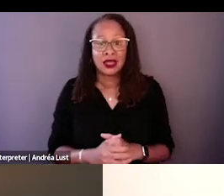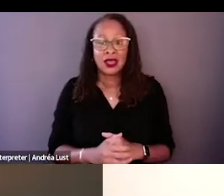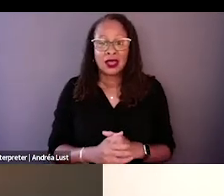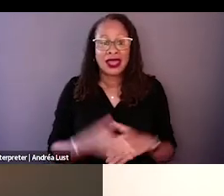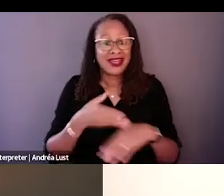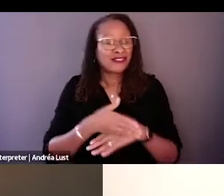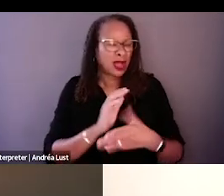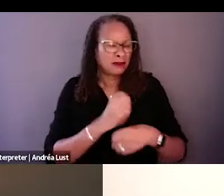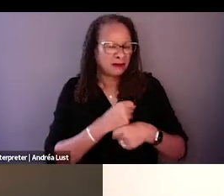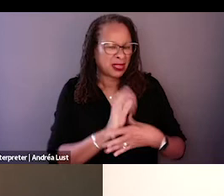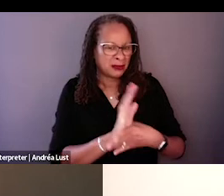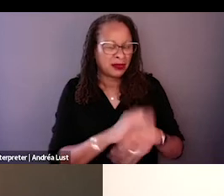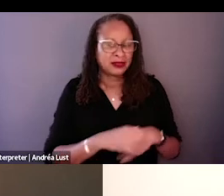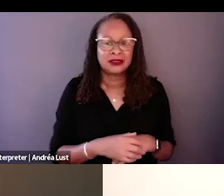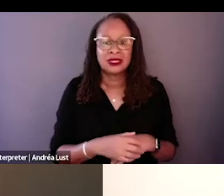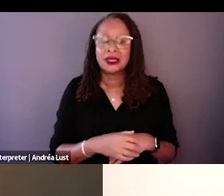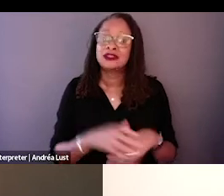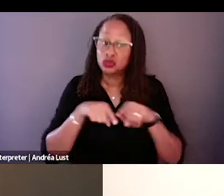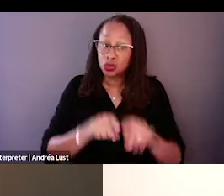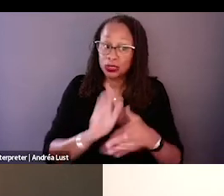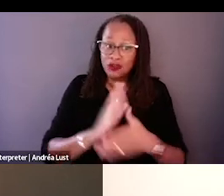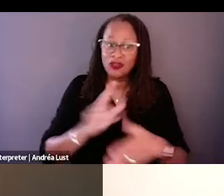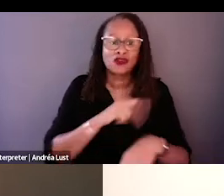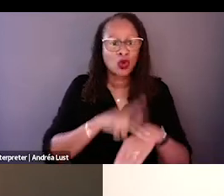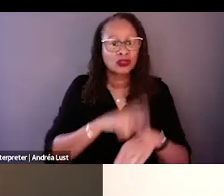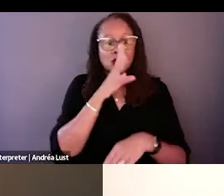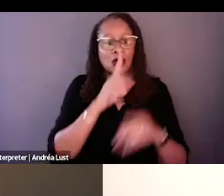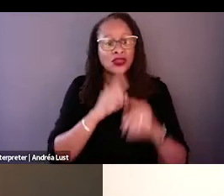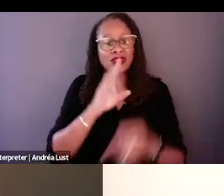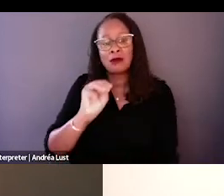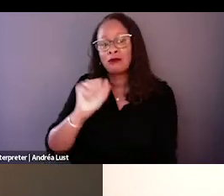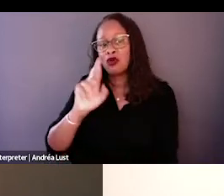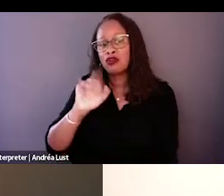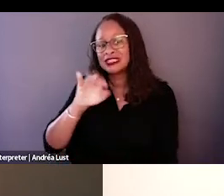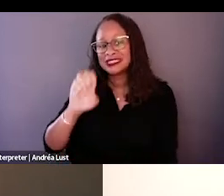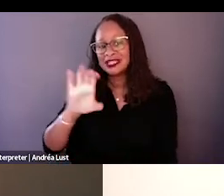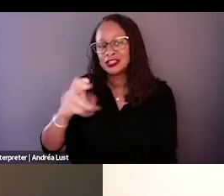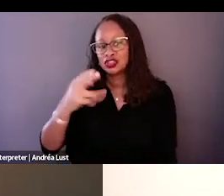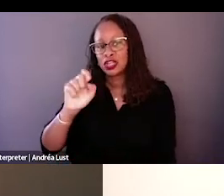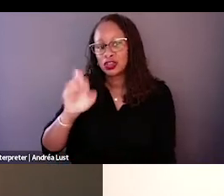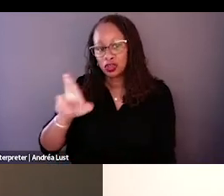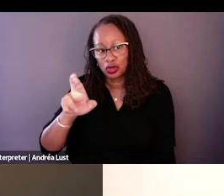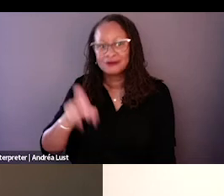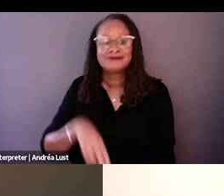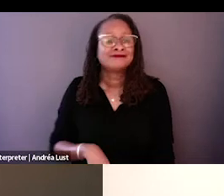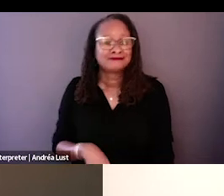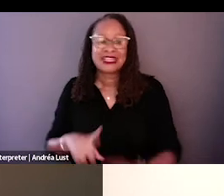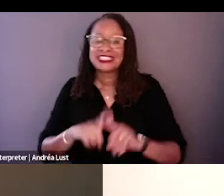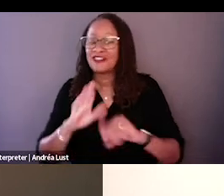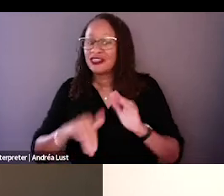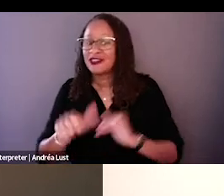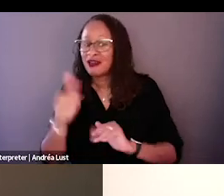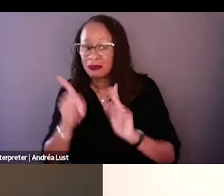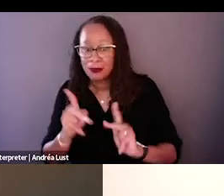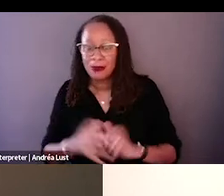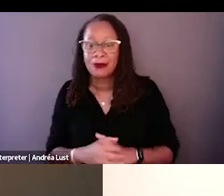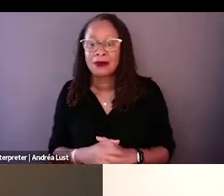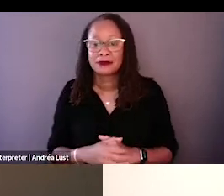element of any kind of film making, narrative or documentary, but it was a real hard slug to build a